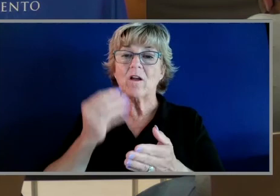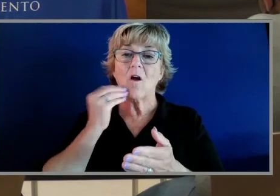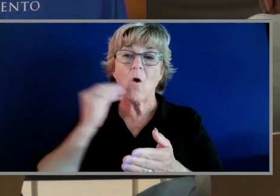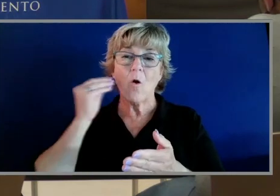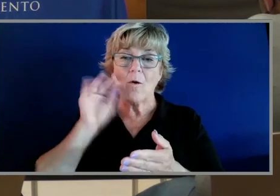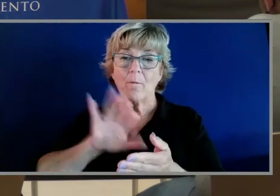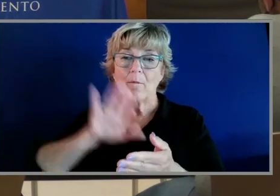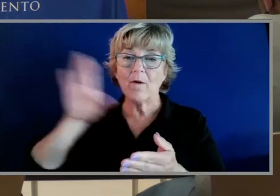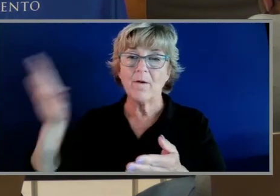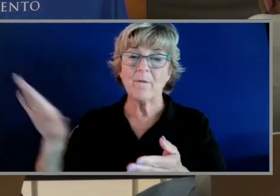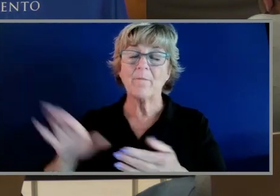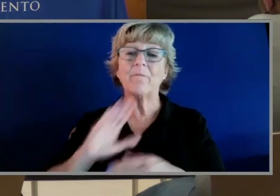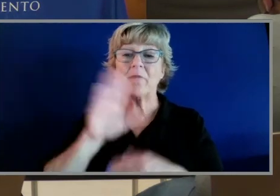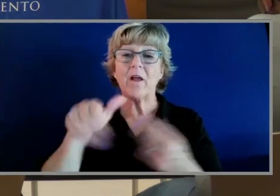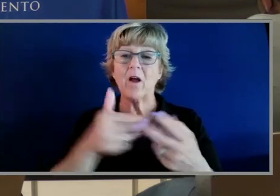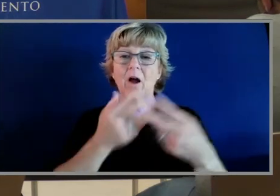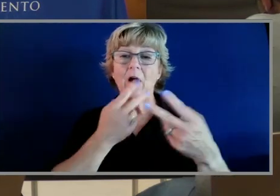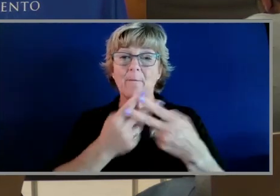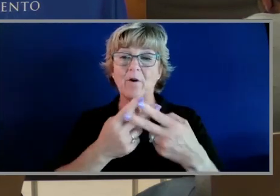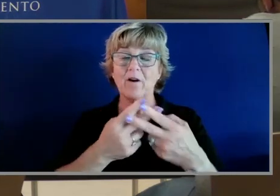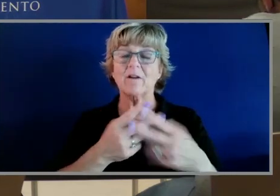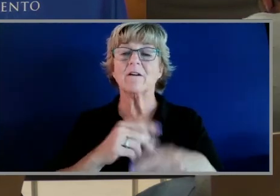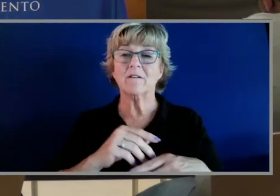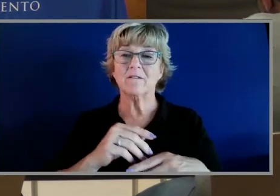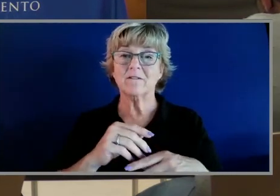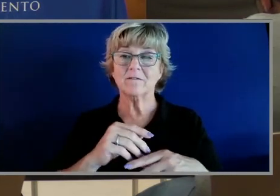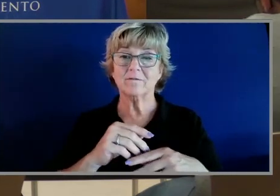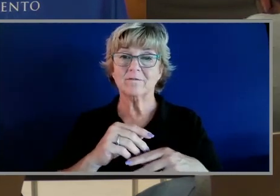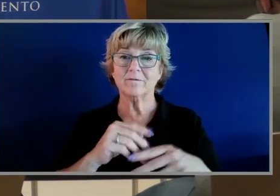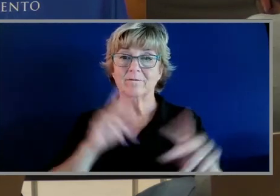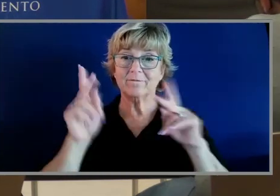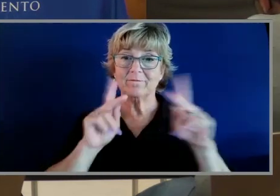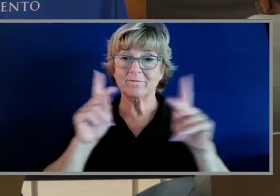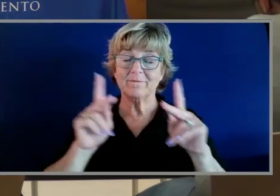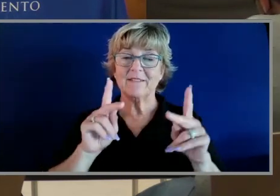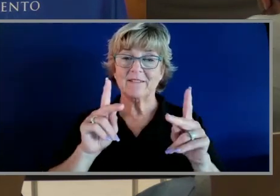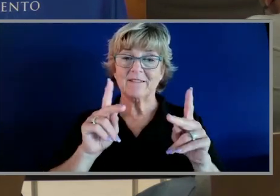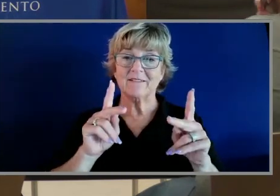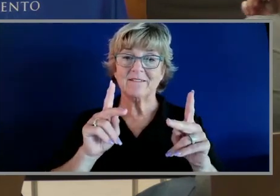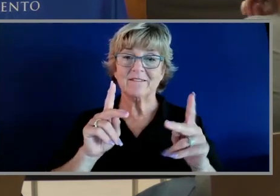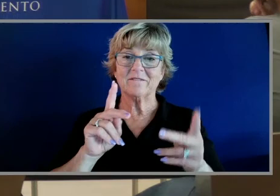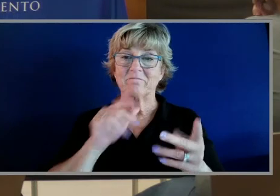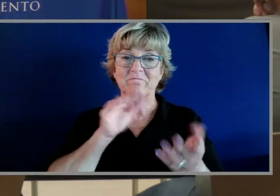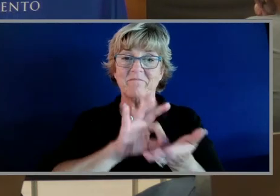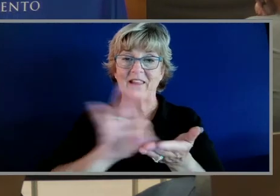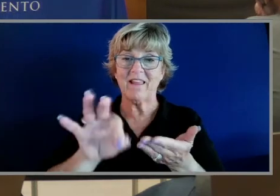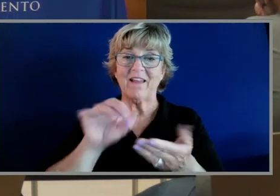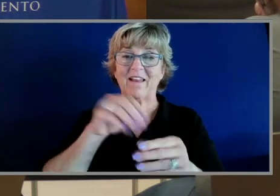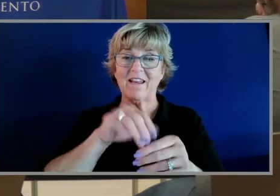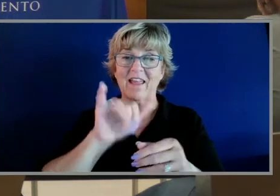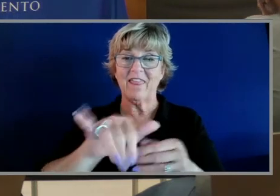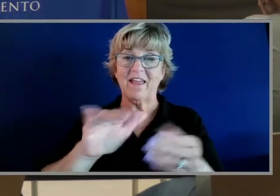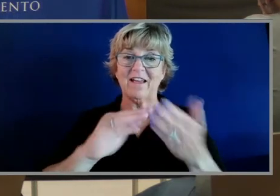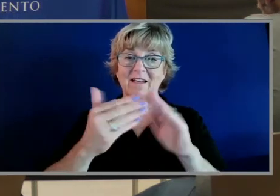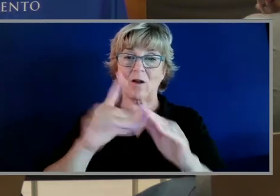Studio: And that's not the case anymore and it's the case in other states, but in this state all prison population will have